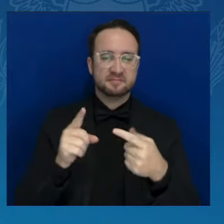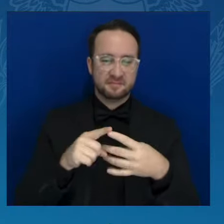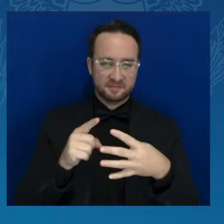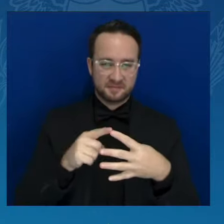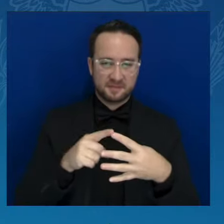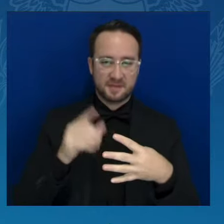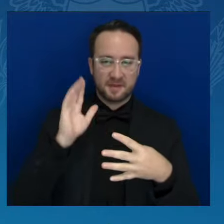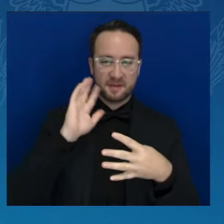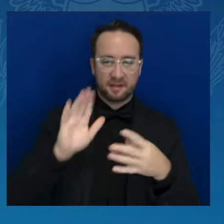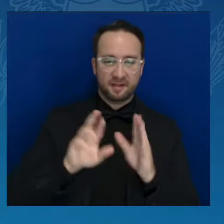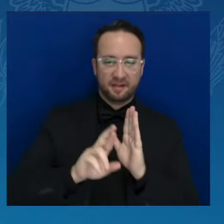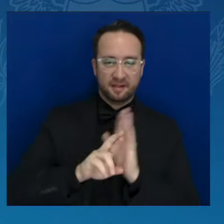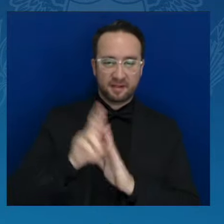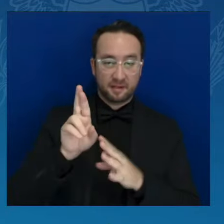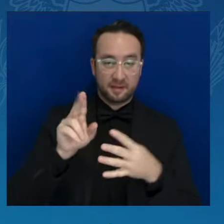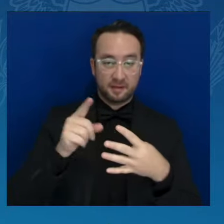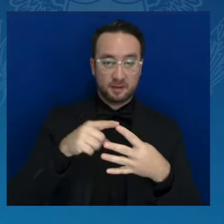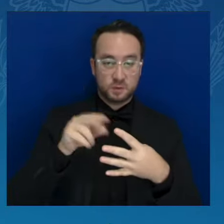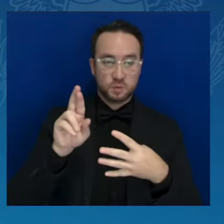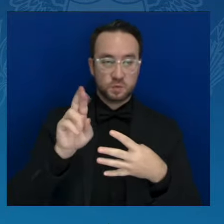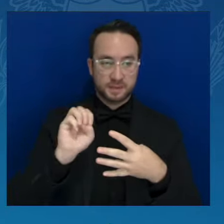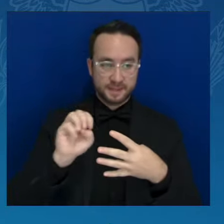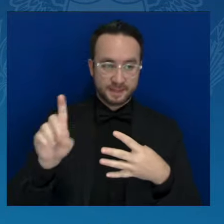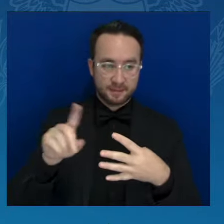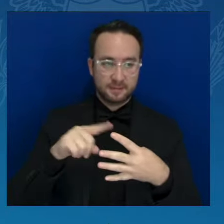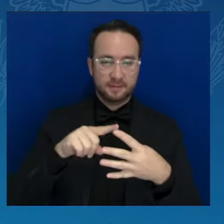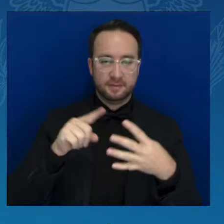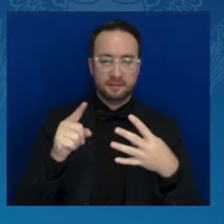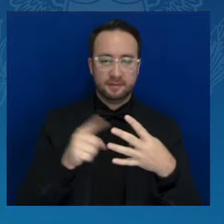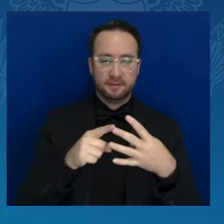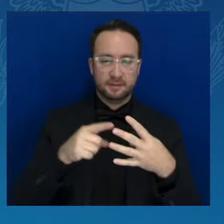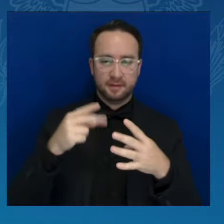It will be the first time humans do this in over 50 years.